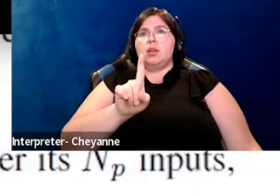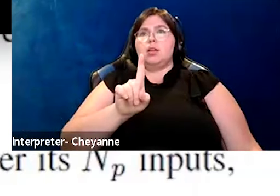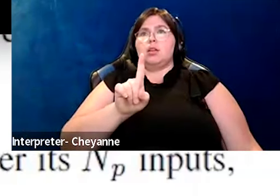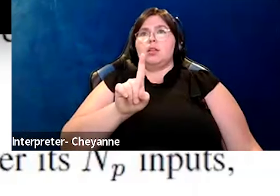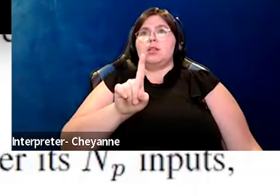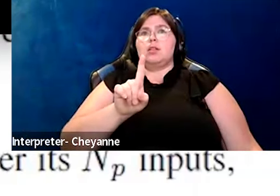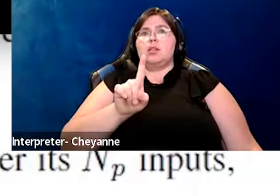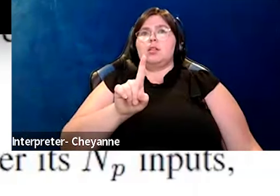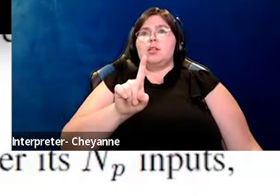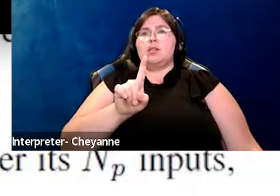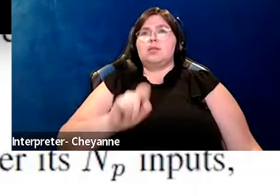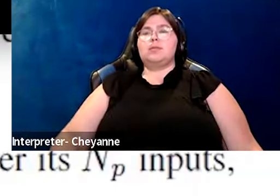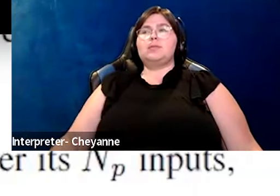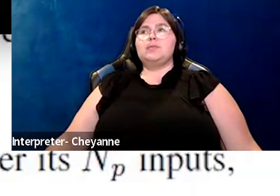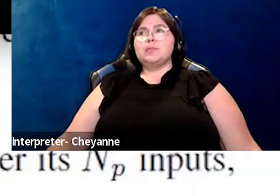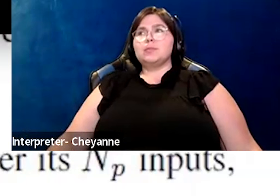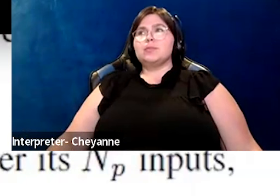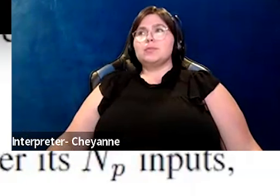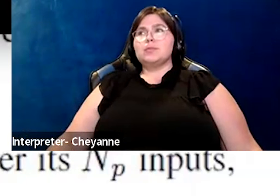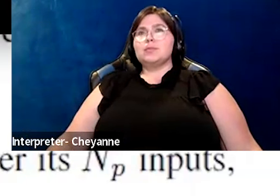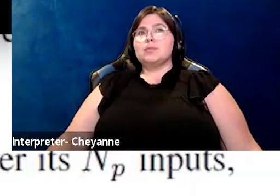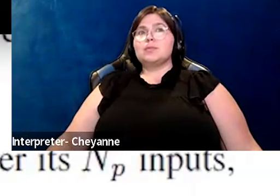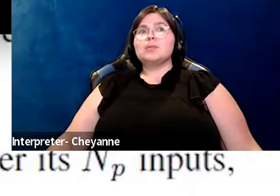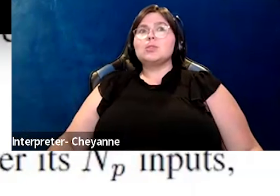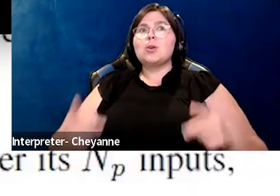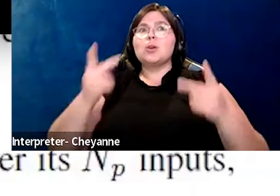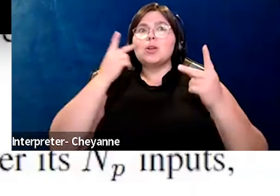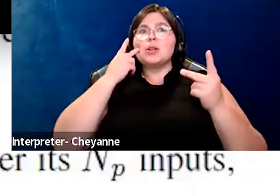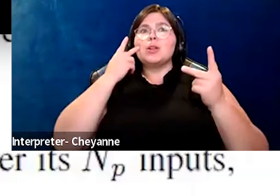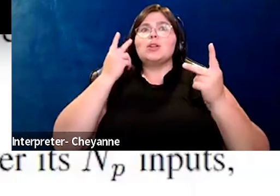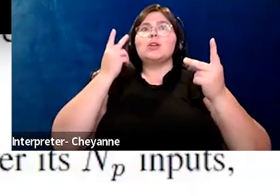[END PLAYBACK] So same formula. Let's listen to that again.